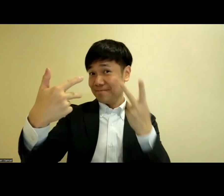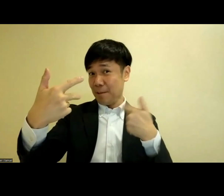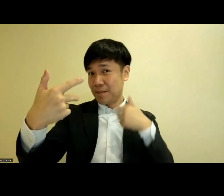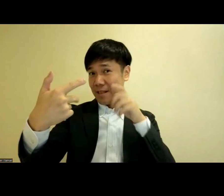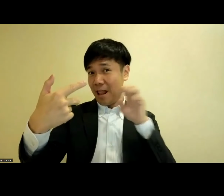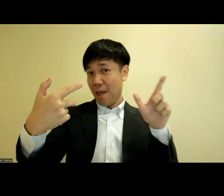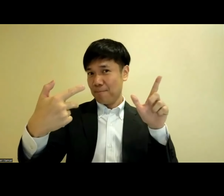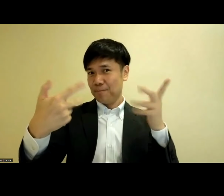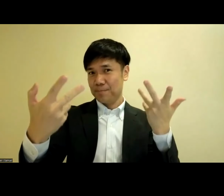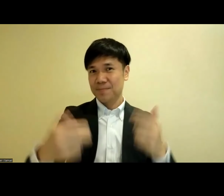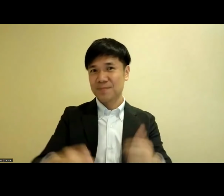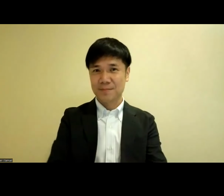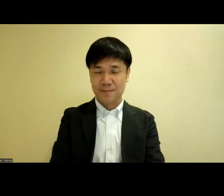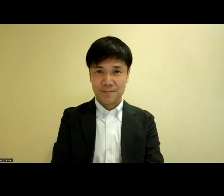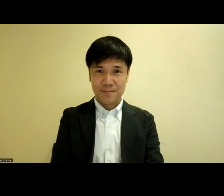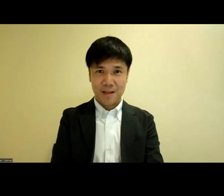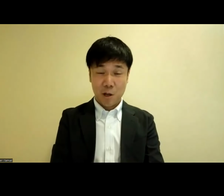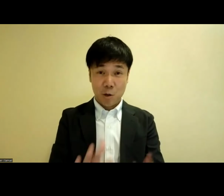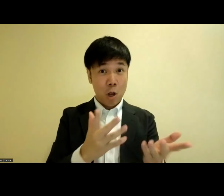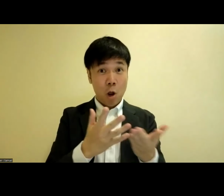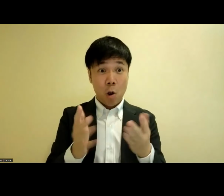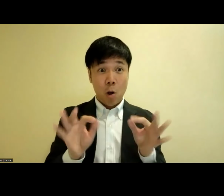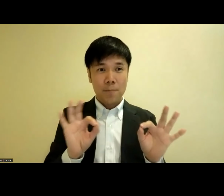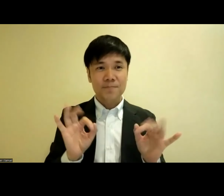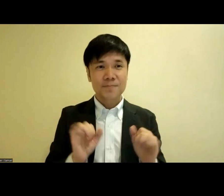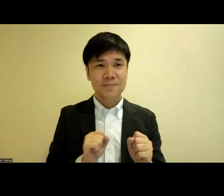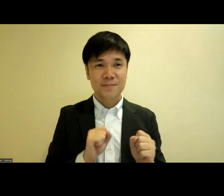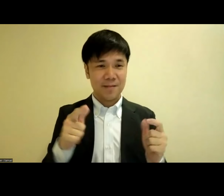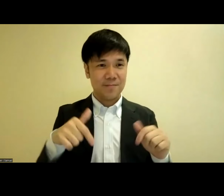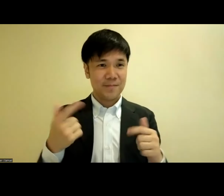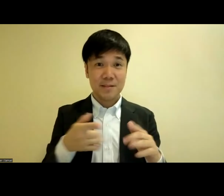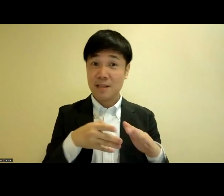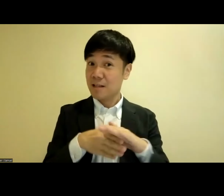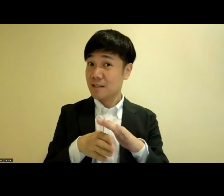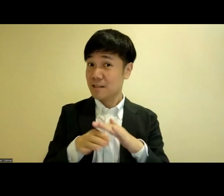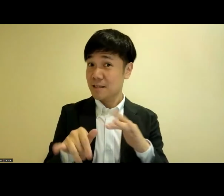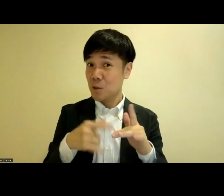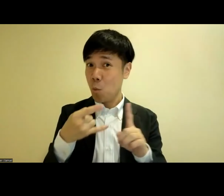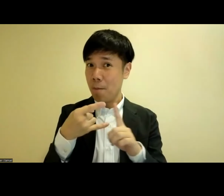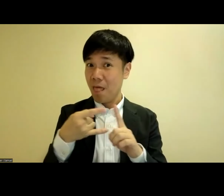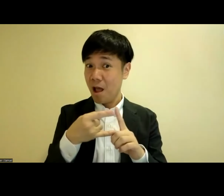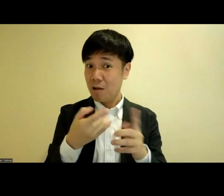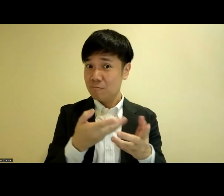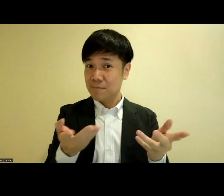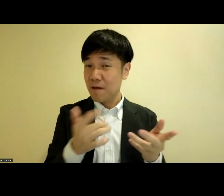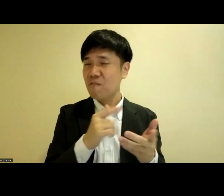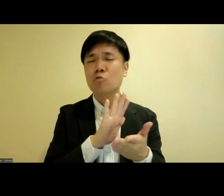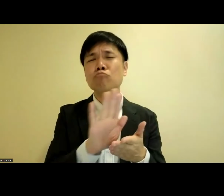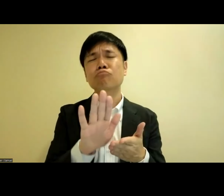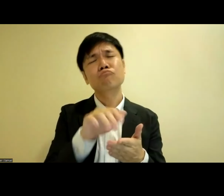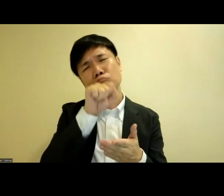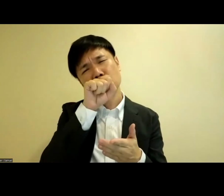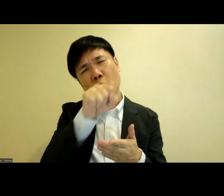I hope everybody can access the Webinars in the language of their choice: Spanish, French